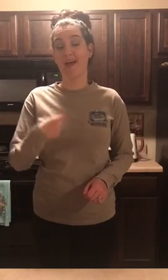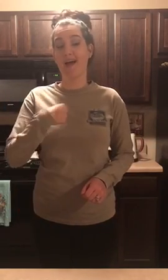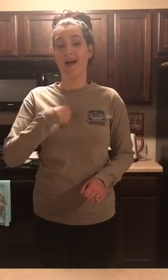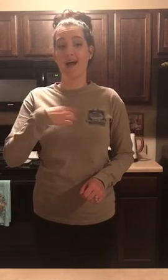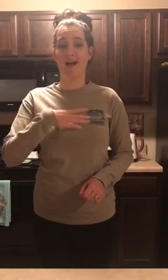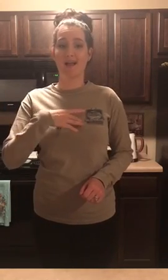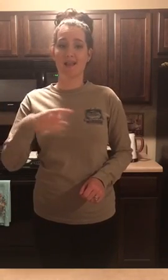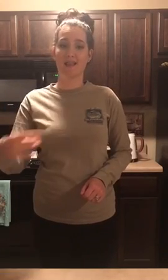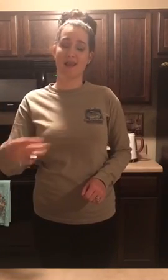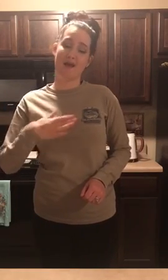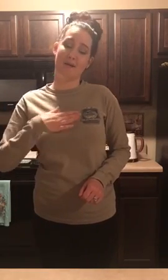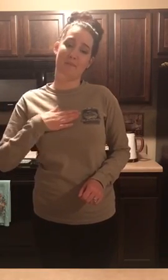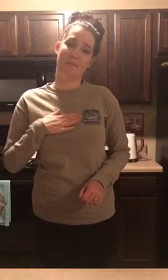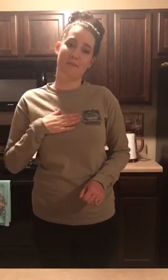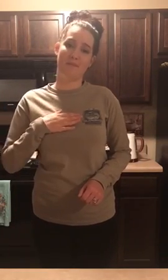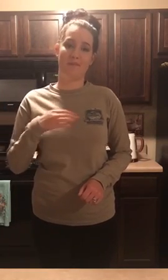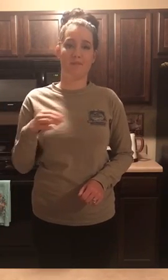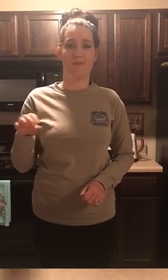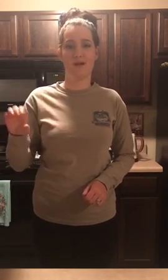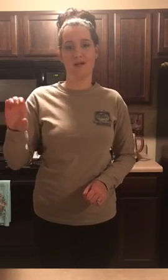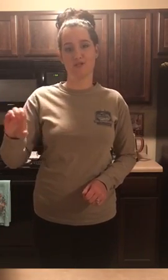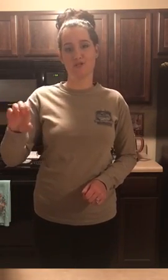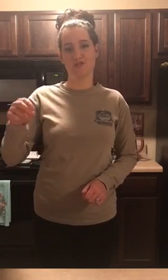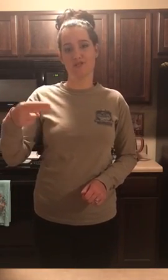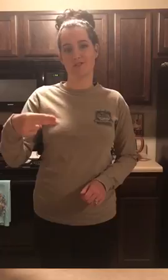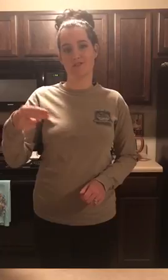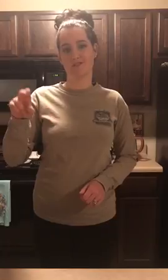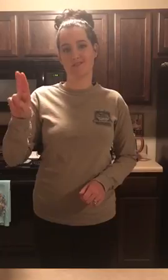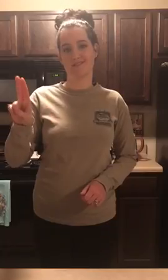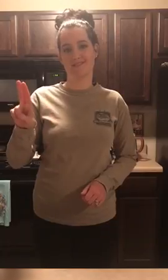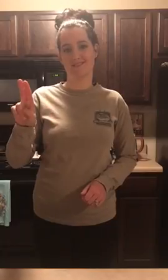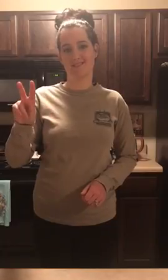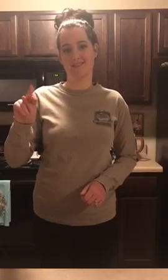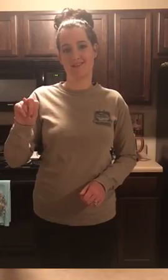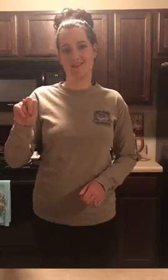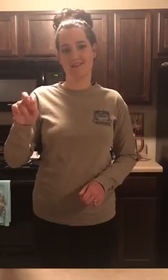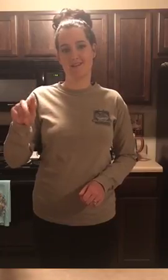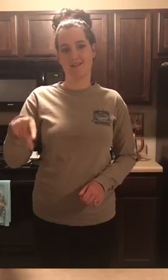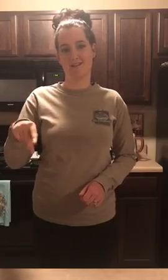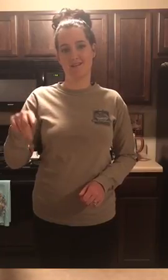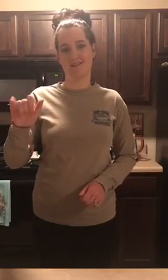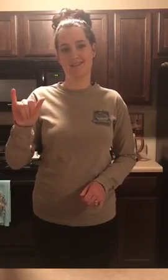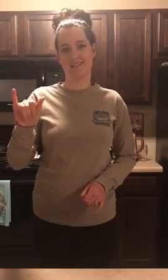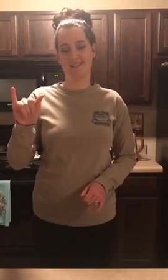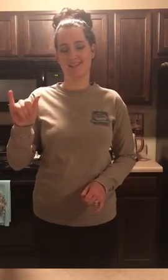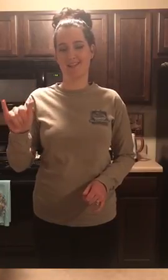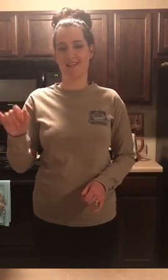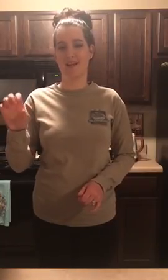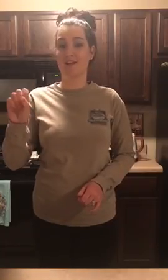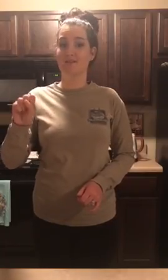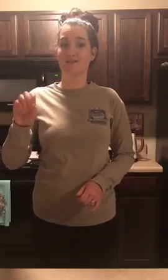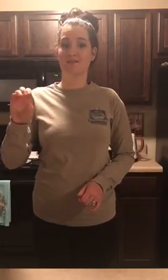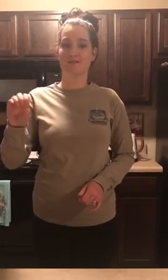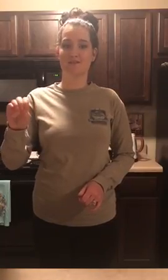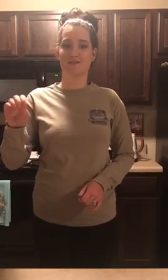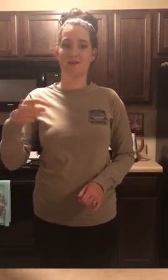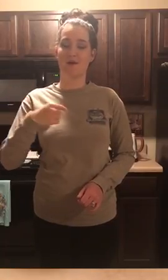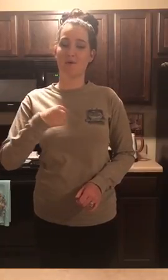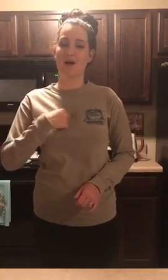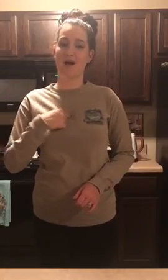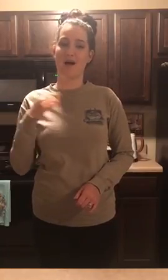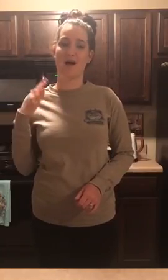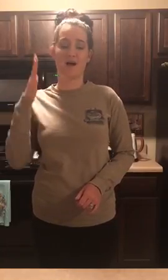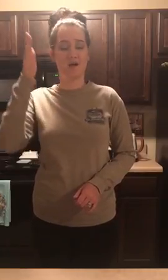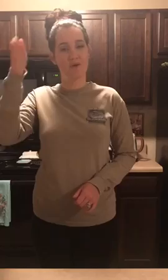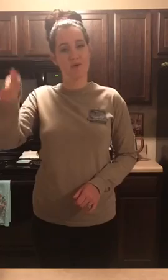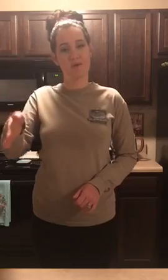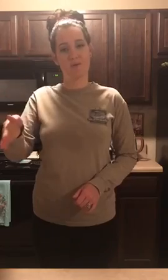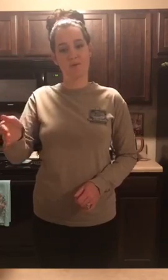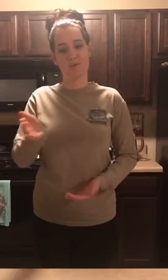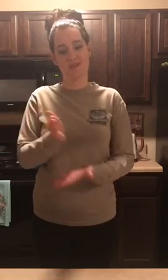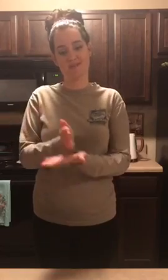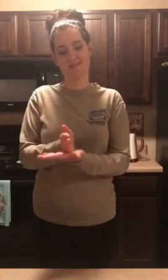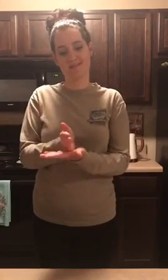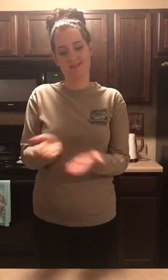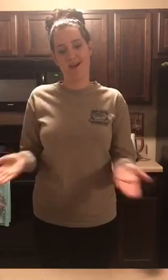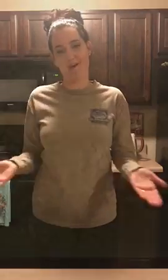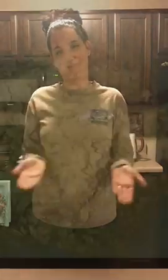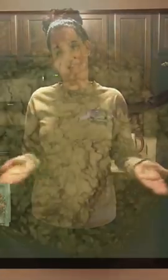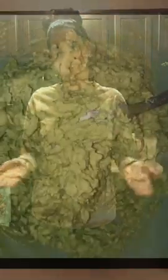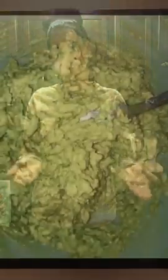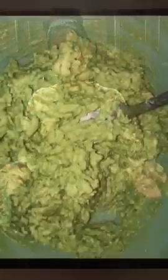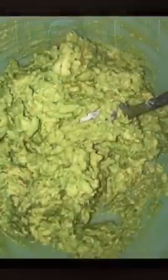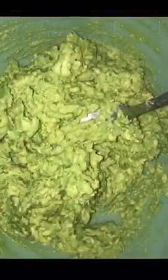I like mine chunky, so I will stop here.